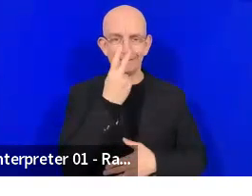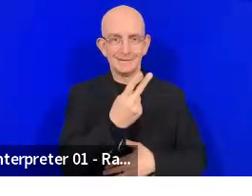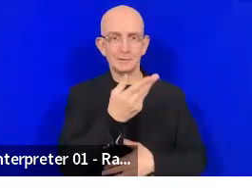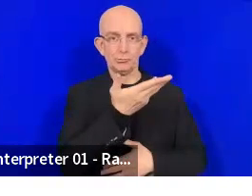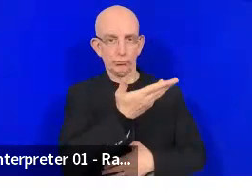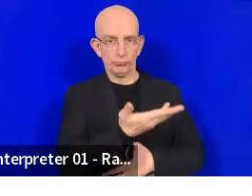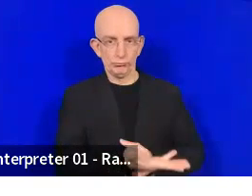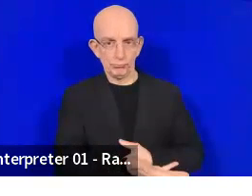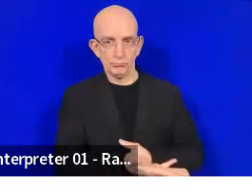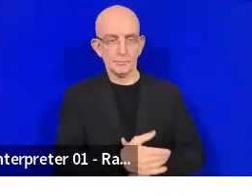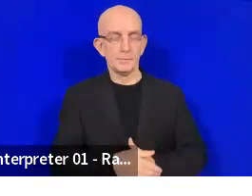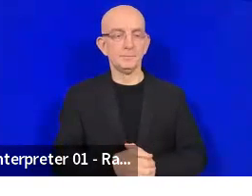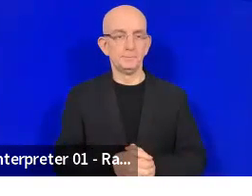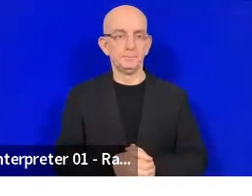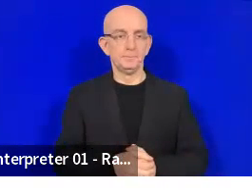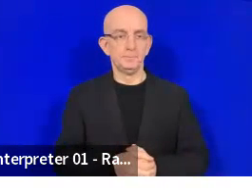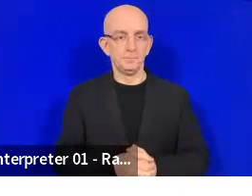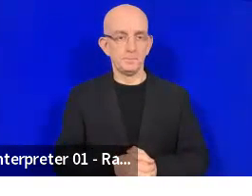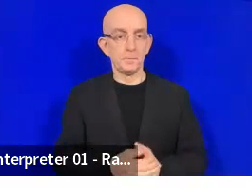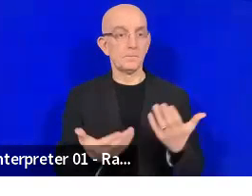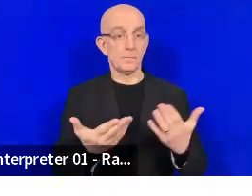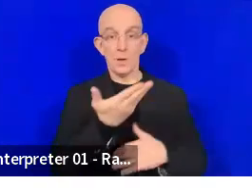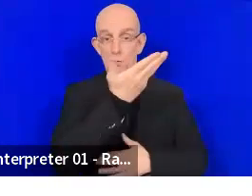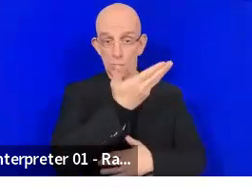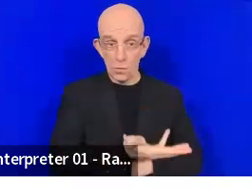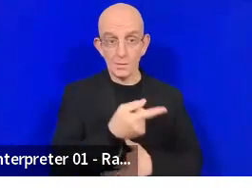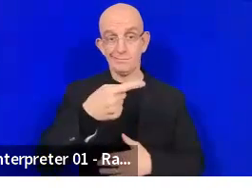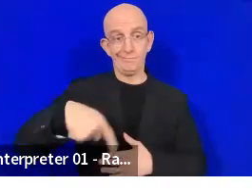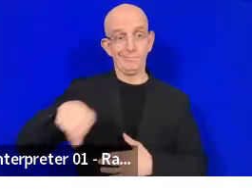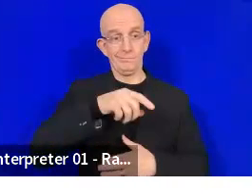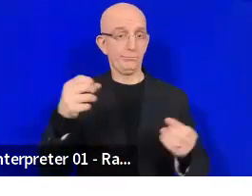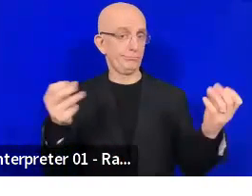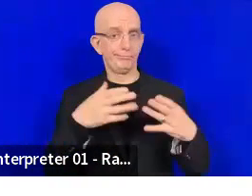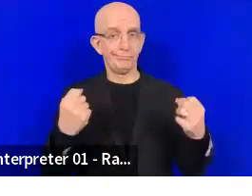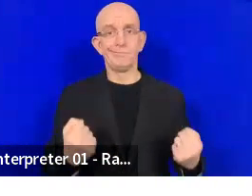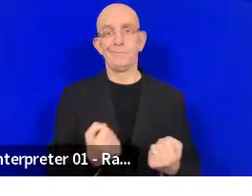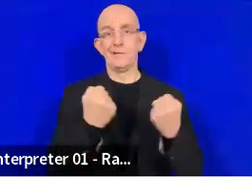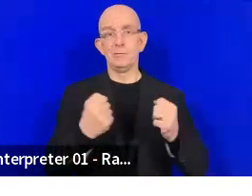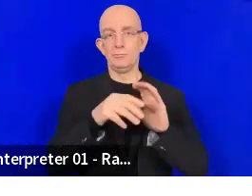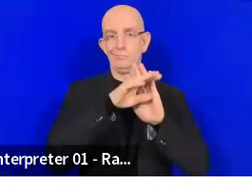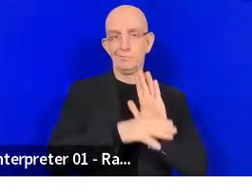All of that contributed to this Action Agenda which builds on the 2019 political declaration